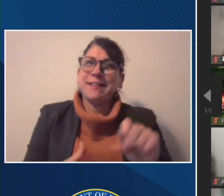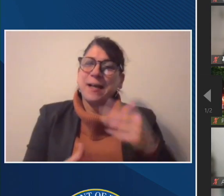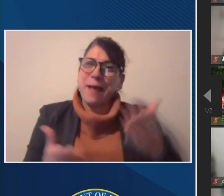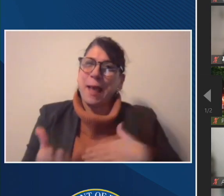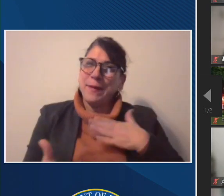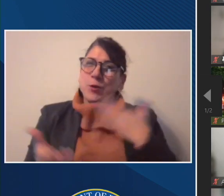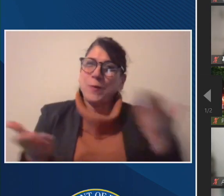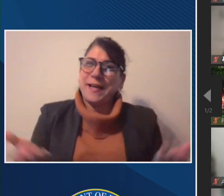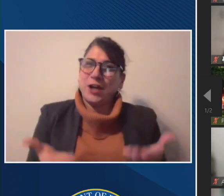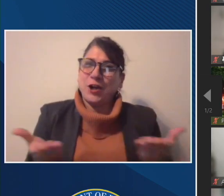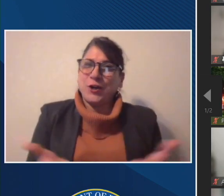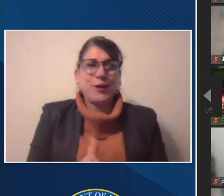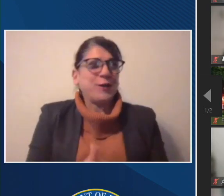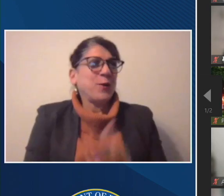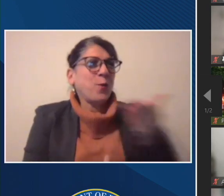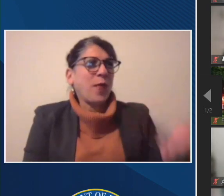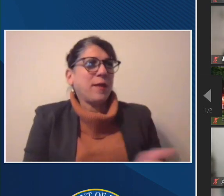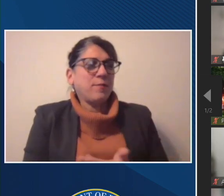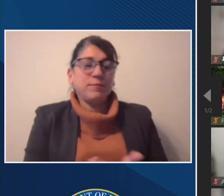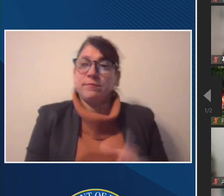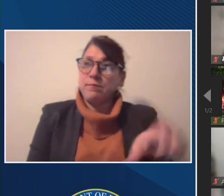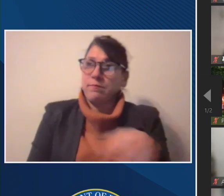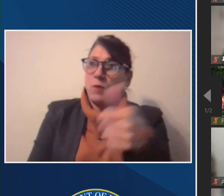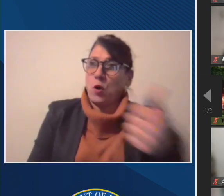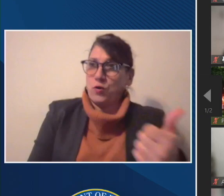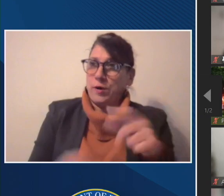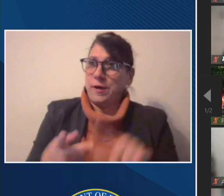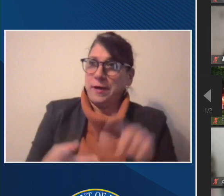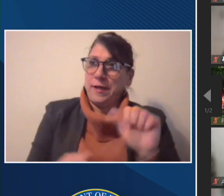Welcome. Alternate is Alyssa Dobson.